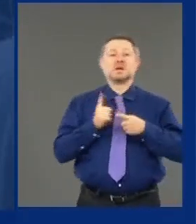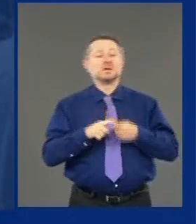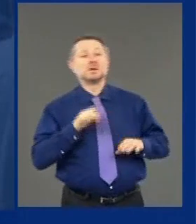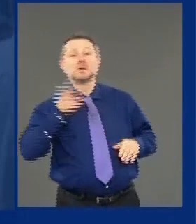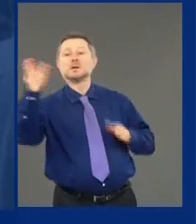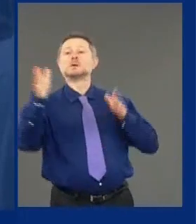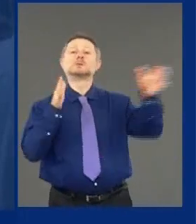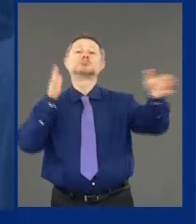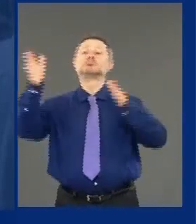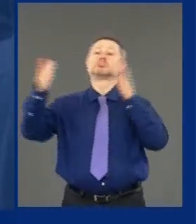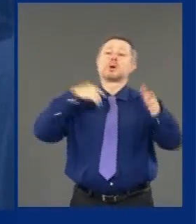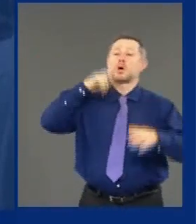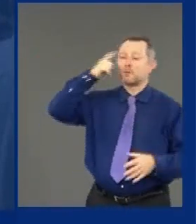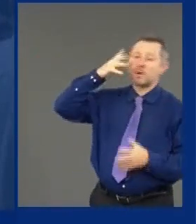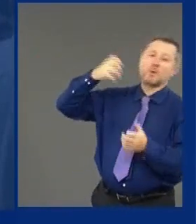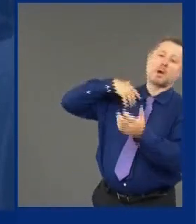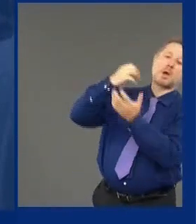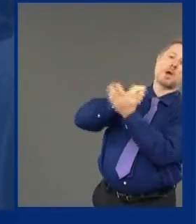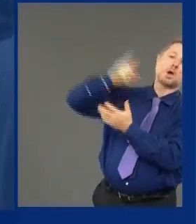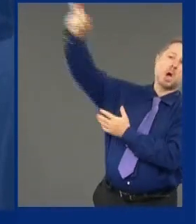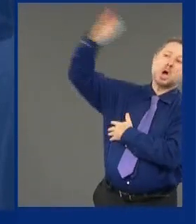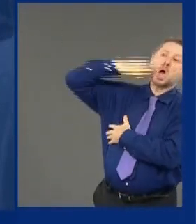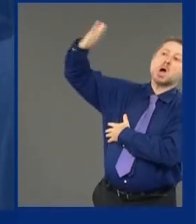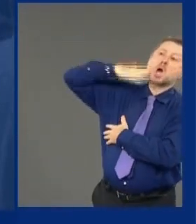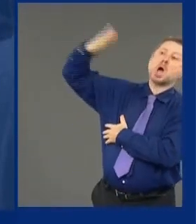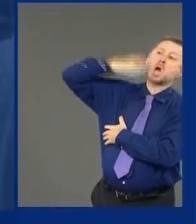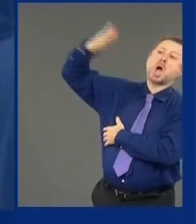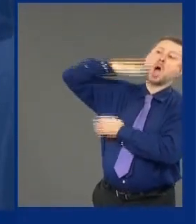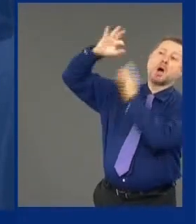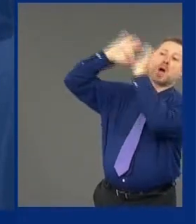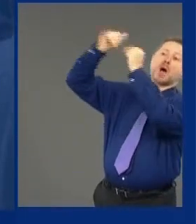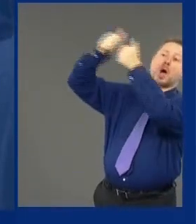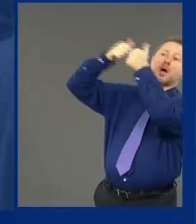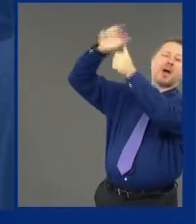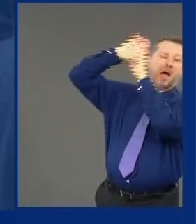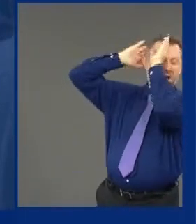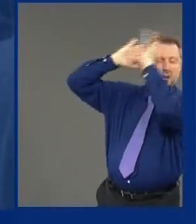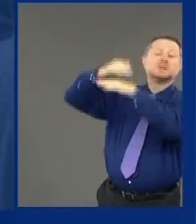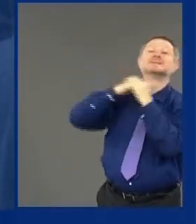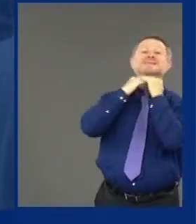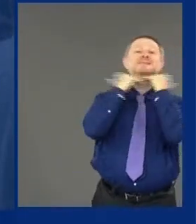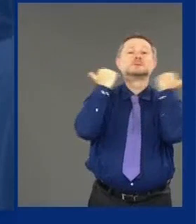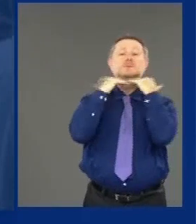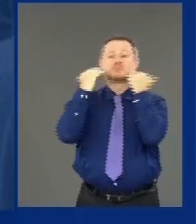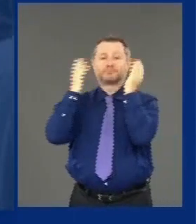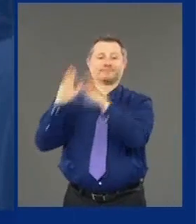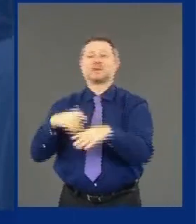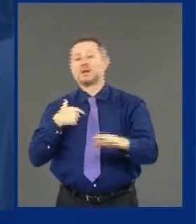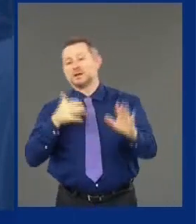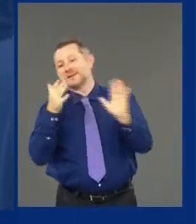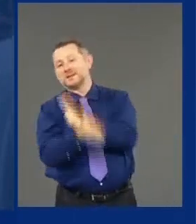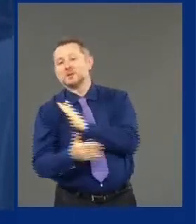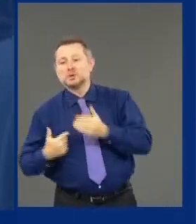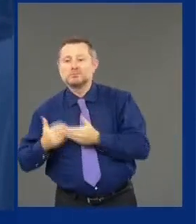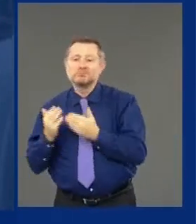I GET IT. I UNDERSTAND IT. THE WHEN IT WARM, I'VE BEEN IN A